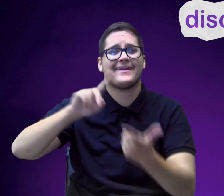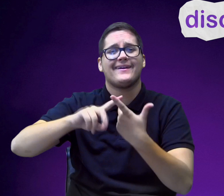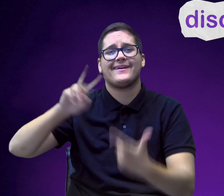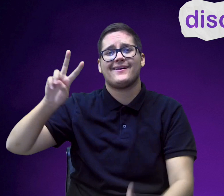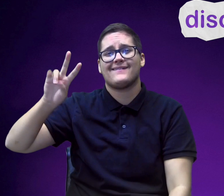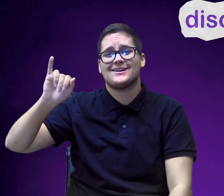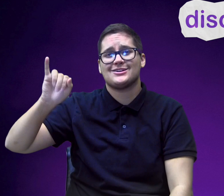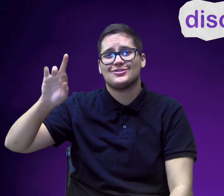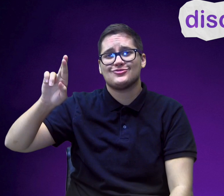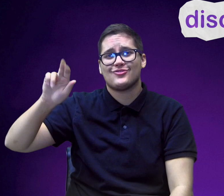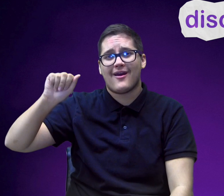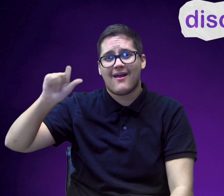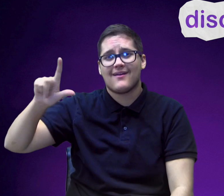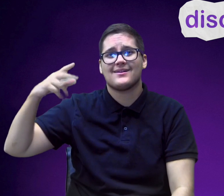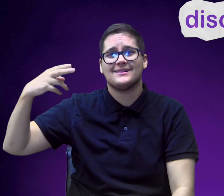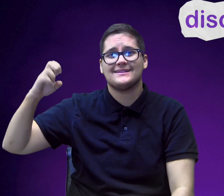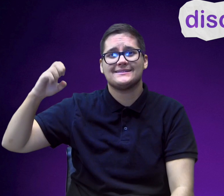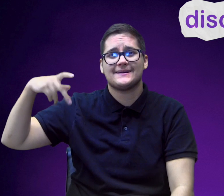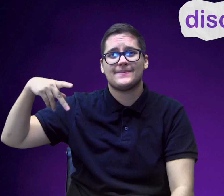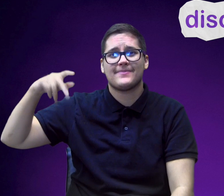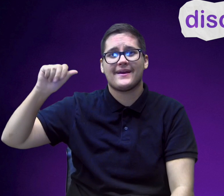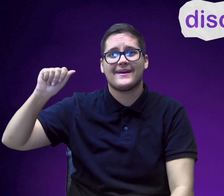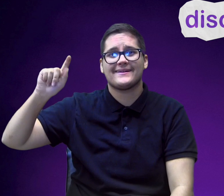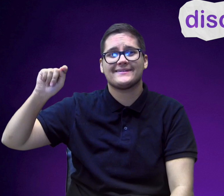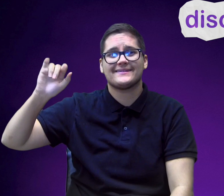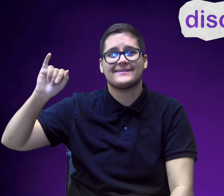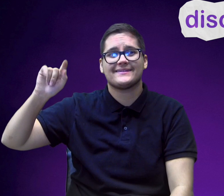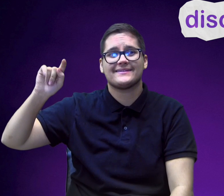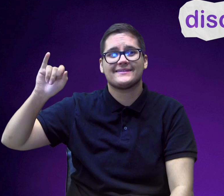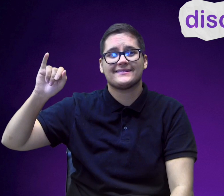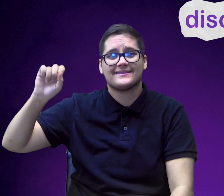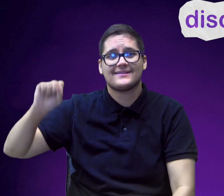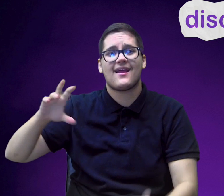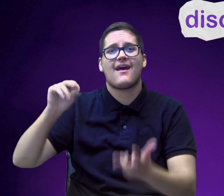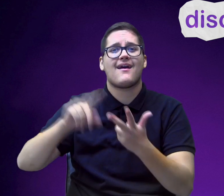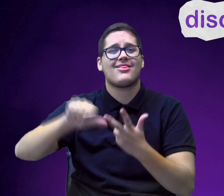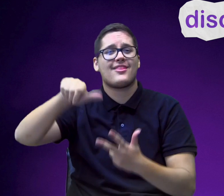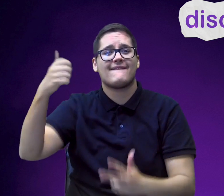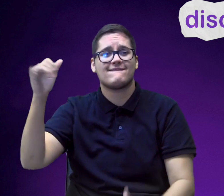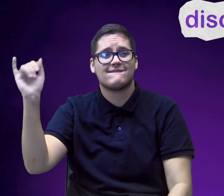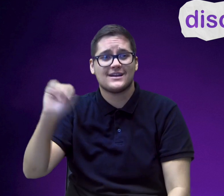viral hepatitis, and other infections.